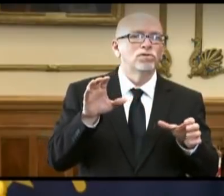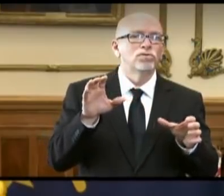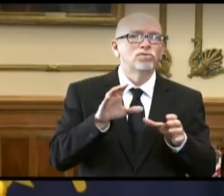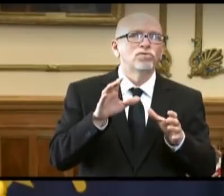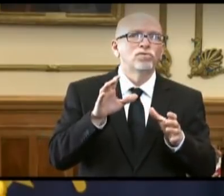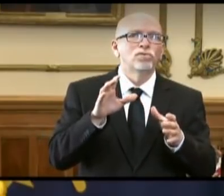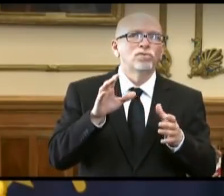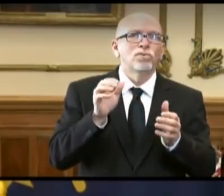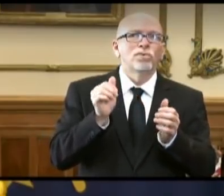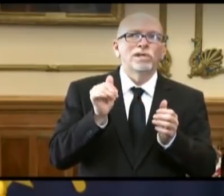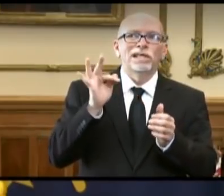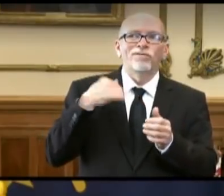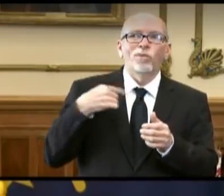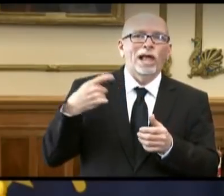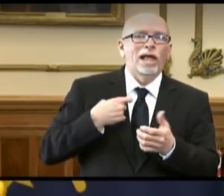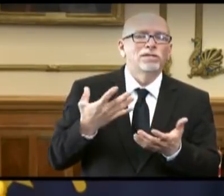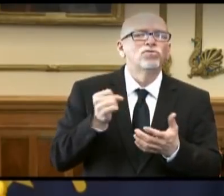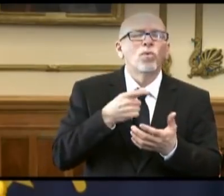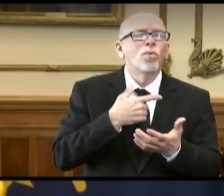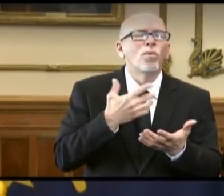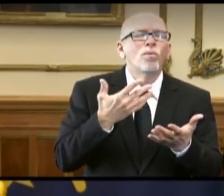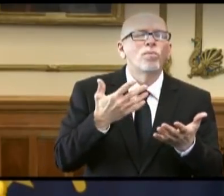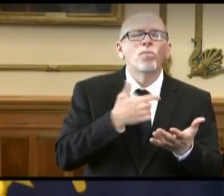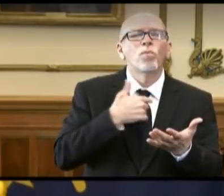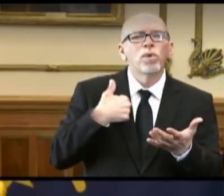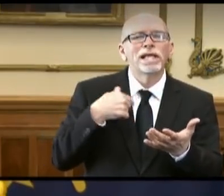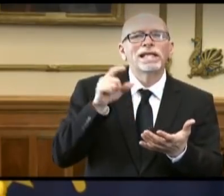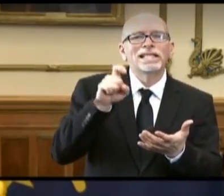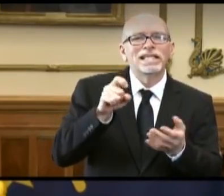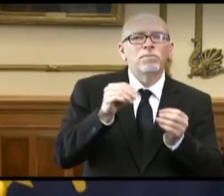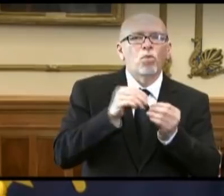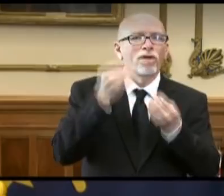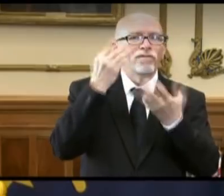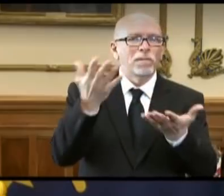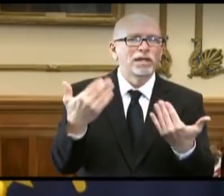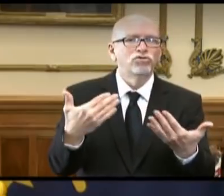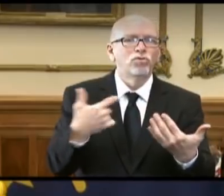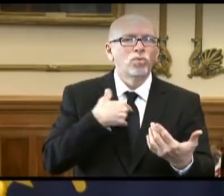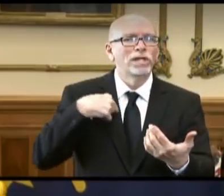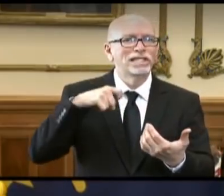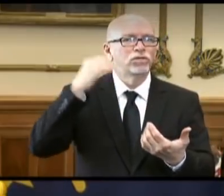IT IS ONE THAT I BET ALL OF US